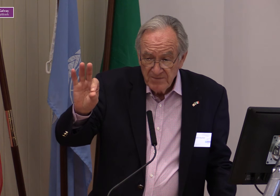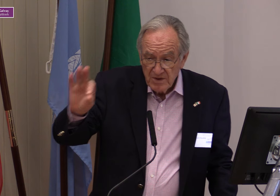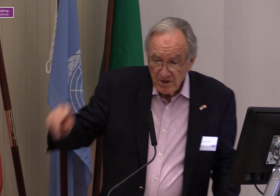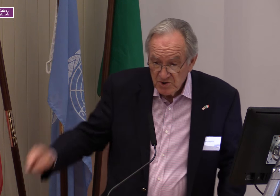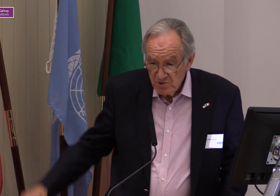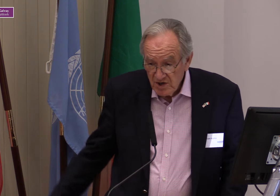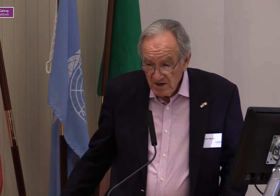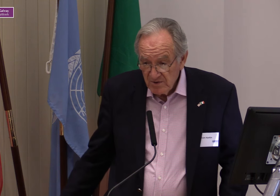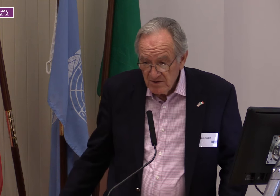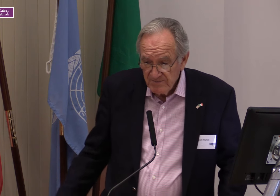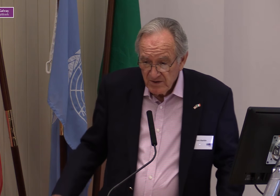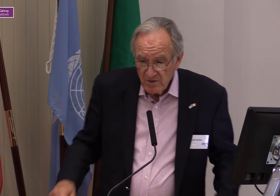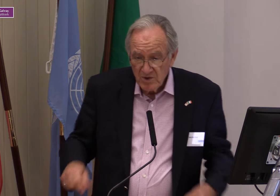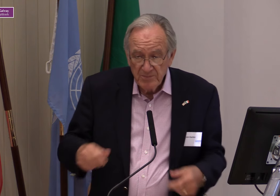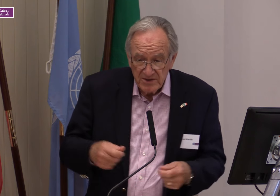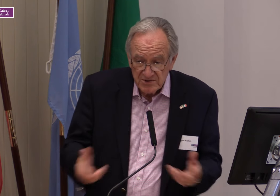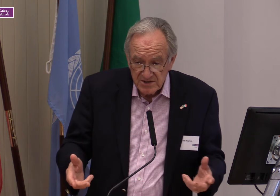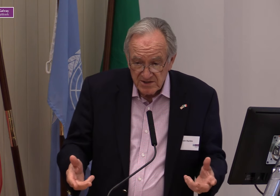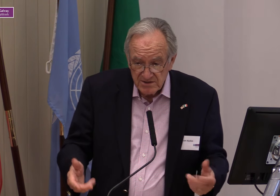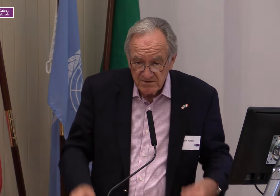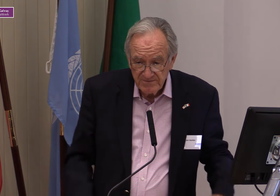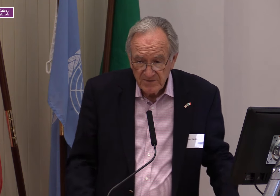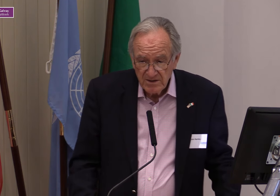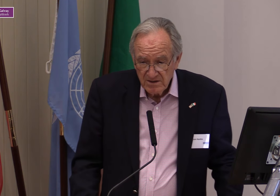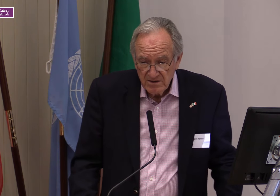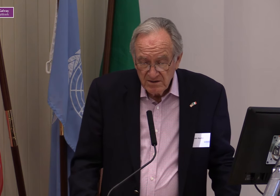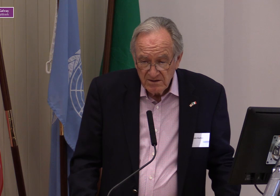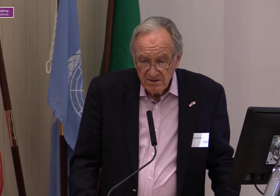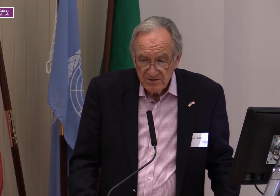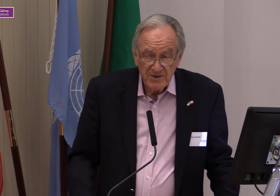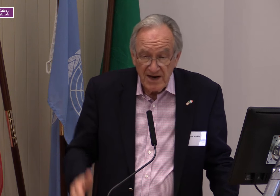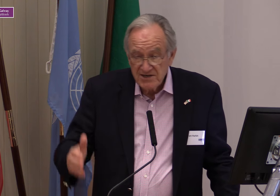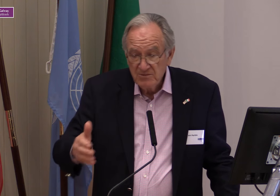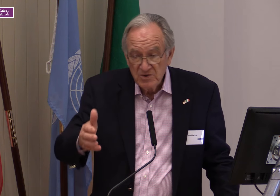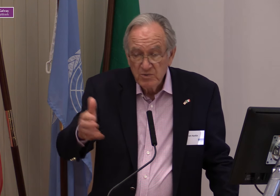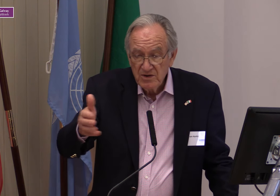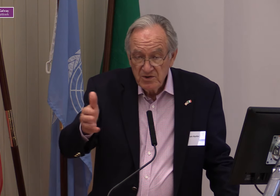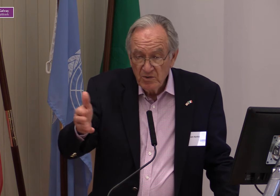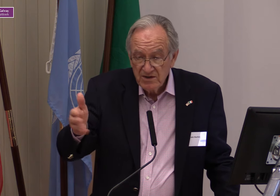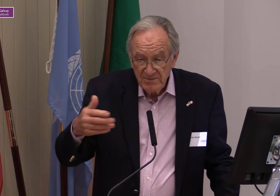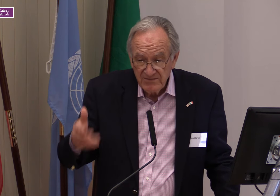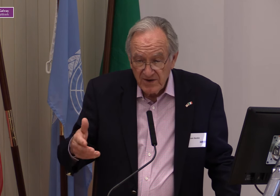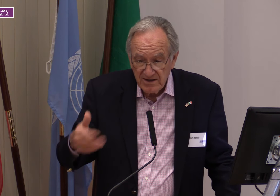a shoe cobbler, a printer's assistant. So they asked him which one do you want to be